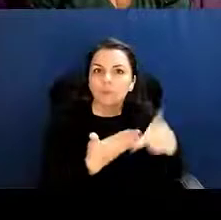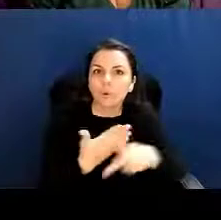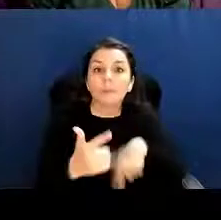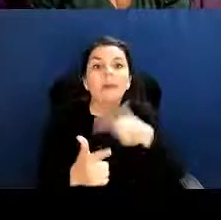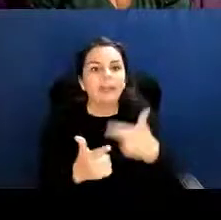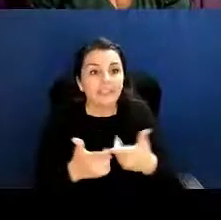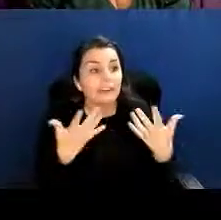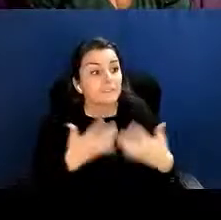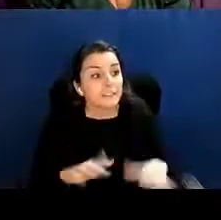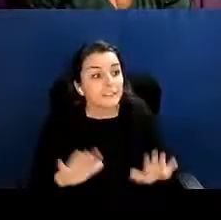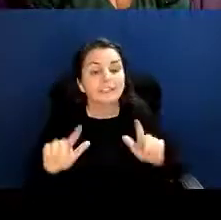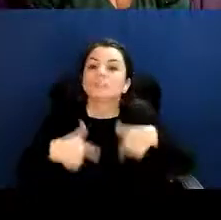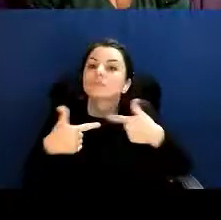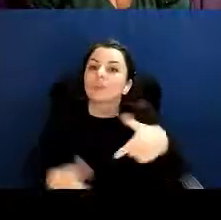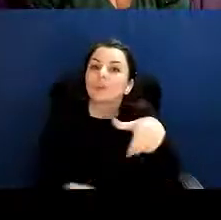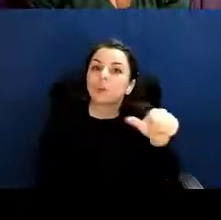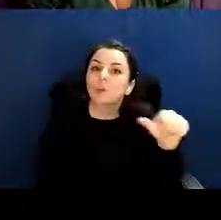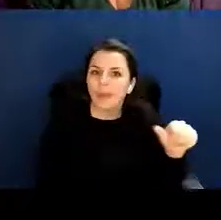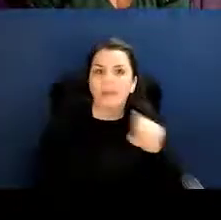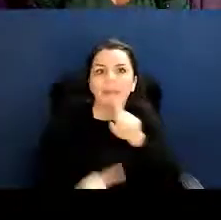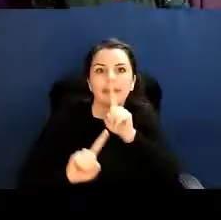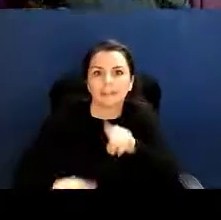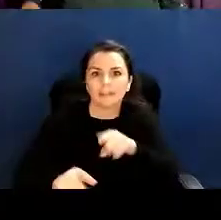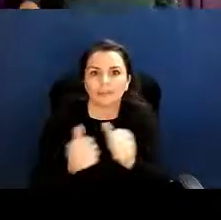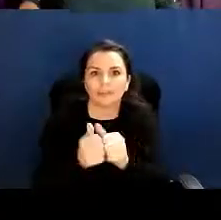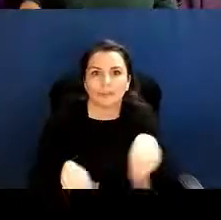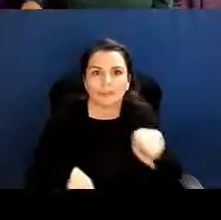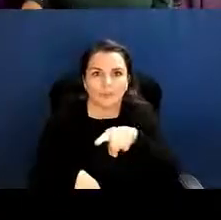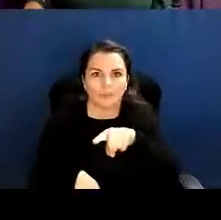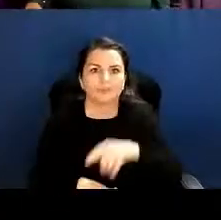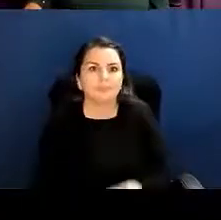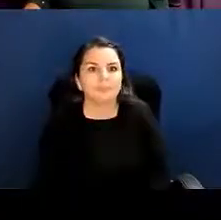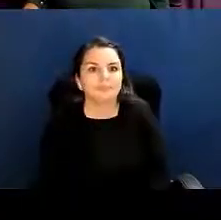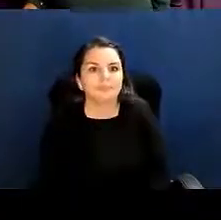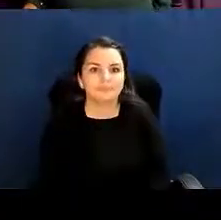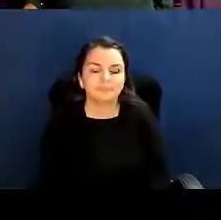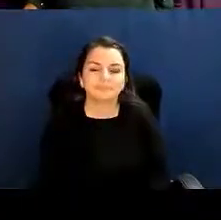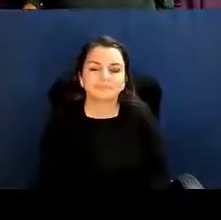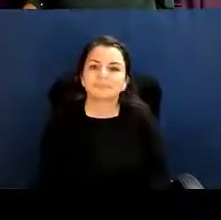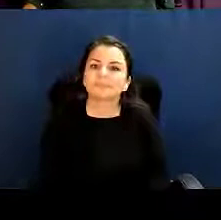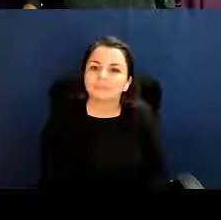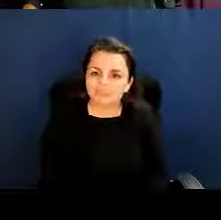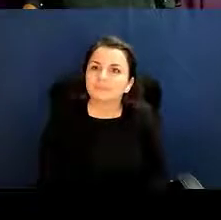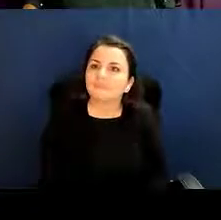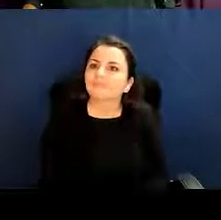So, I'm going to go ahead and turn that over to Lisa. Lisa Chadwick: Great. Thanks for that introduction